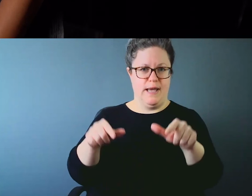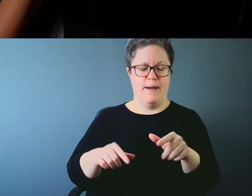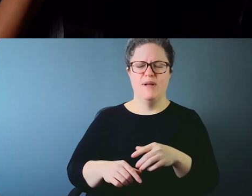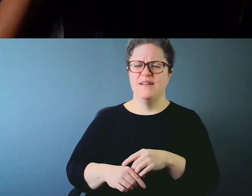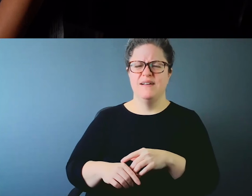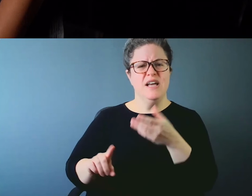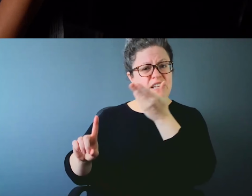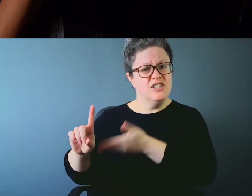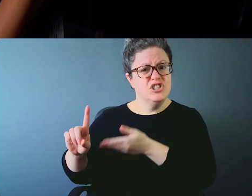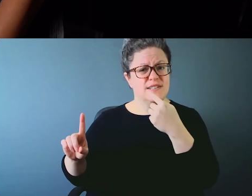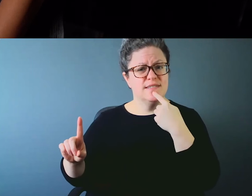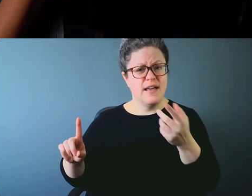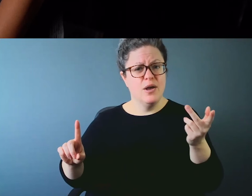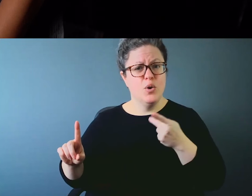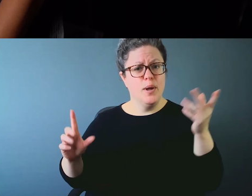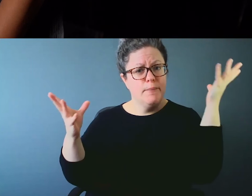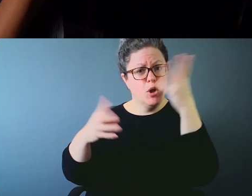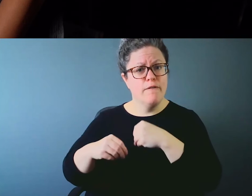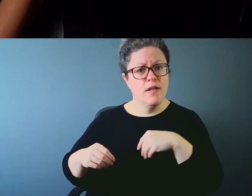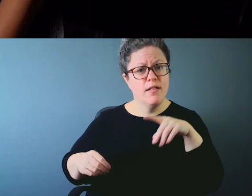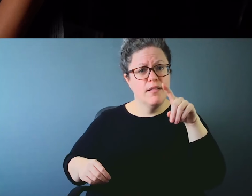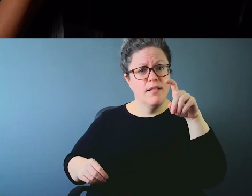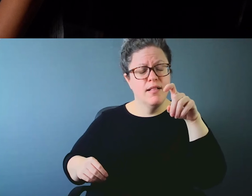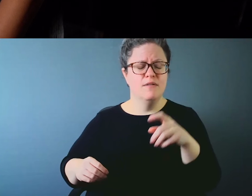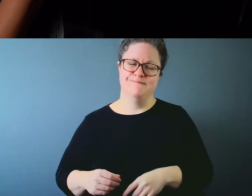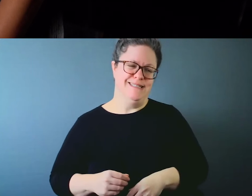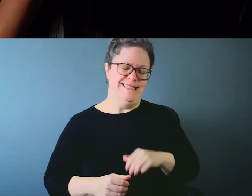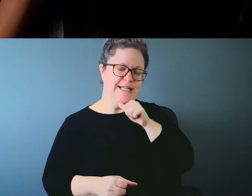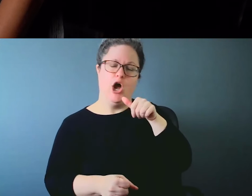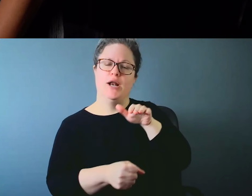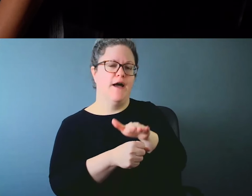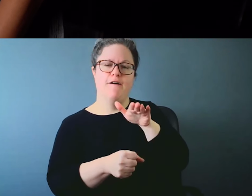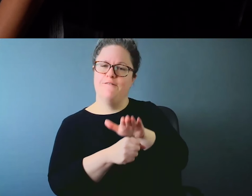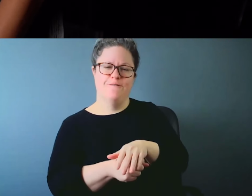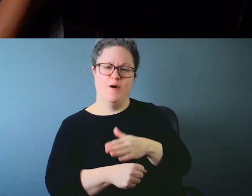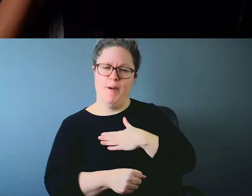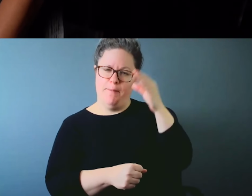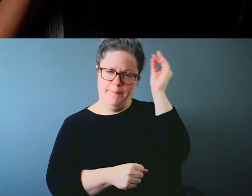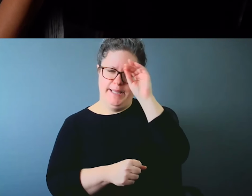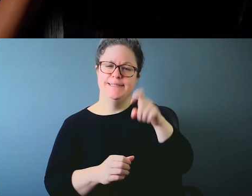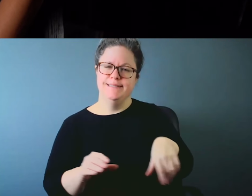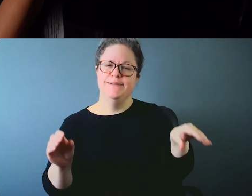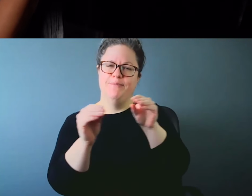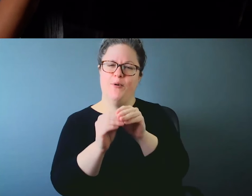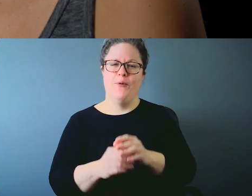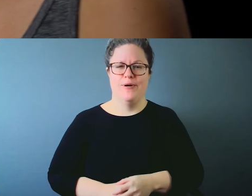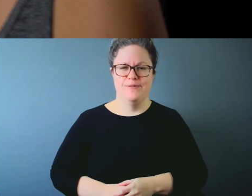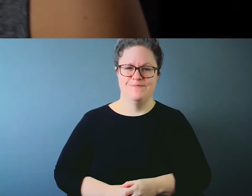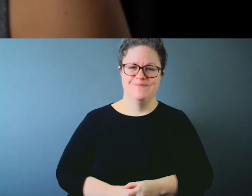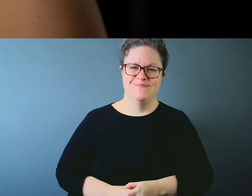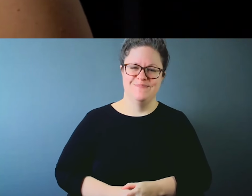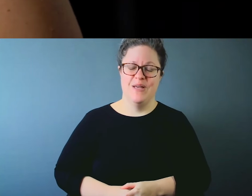know, at any point did she say how beautiful we are? Not enough, in my opinion.